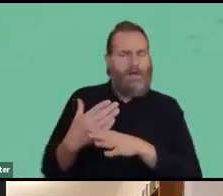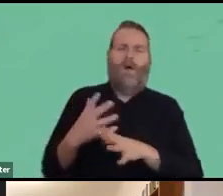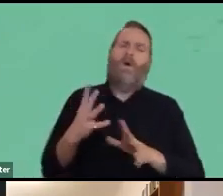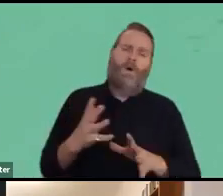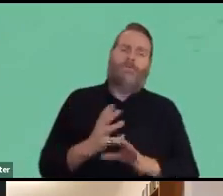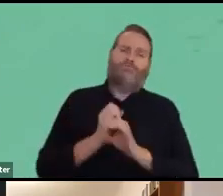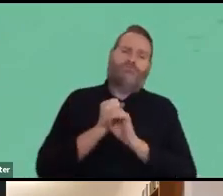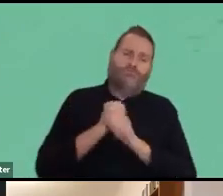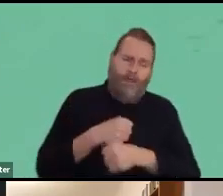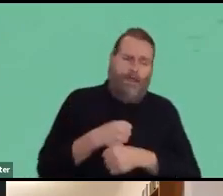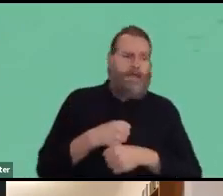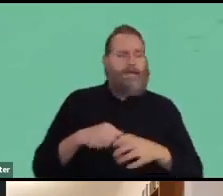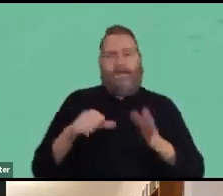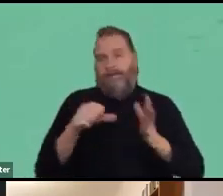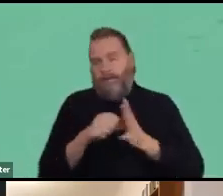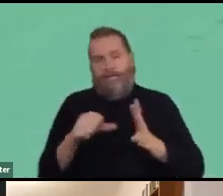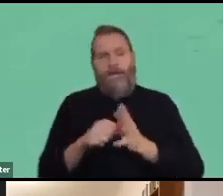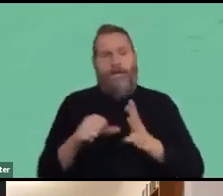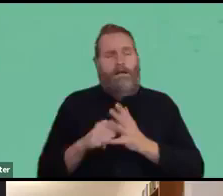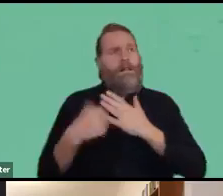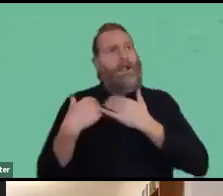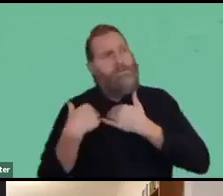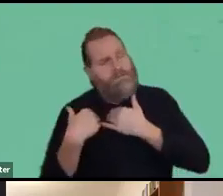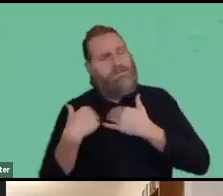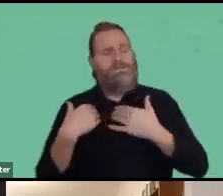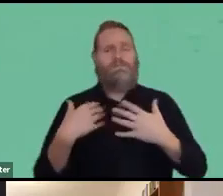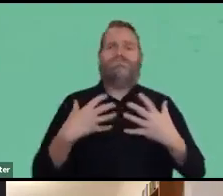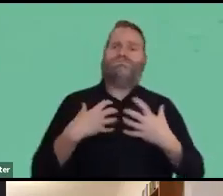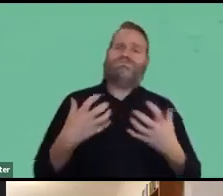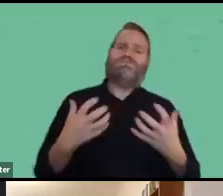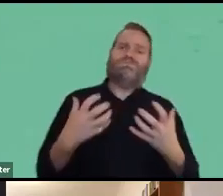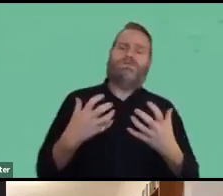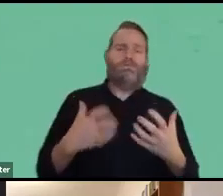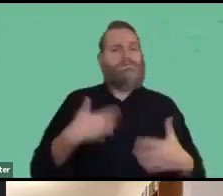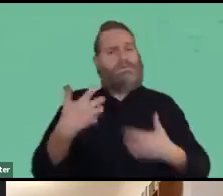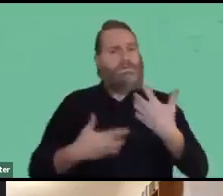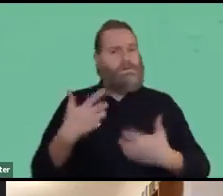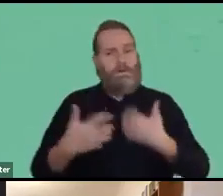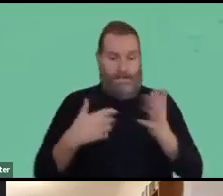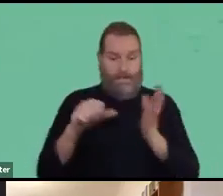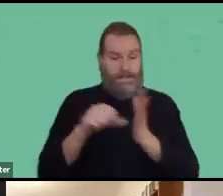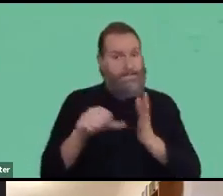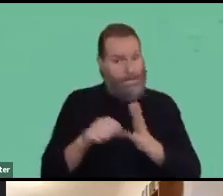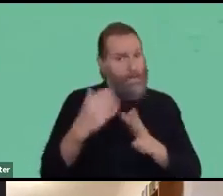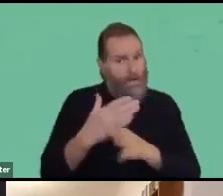with a massive increase in so many levels of you know support that needed to be given um so